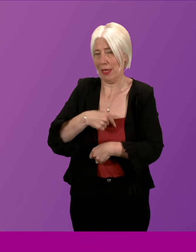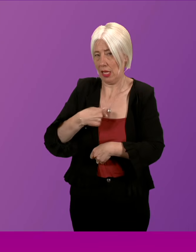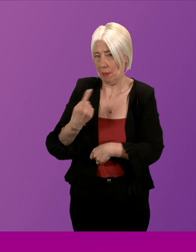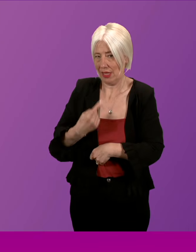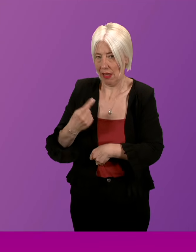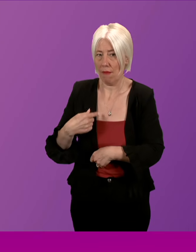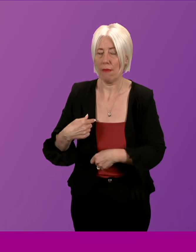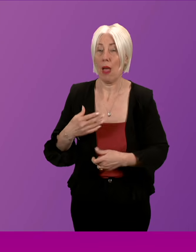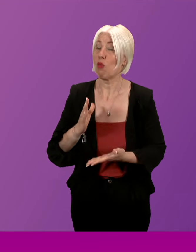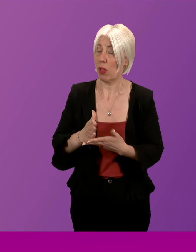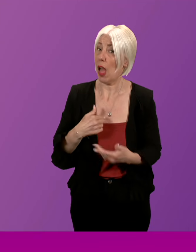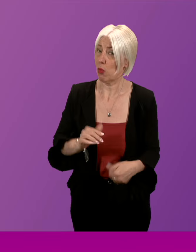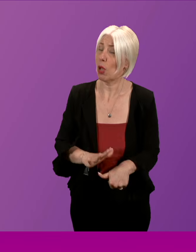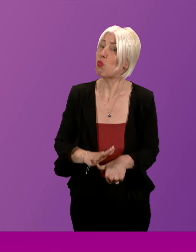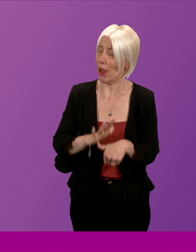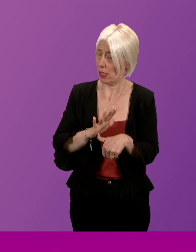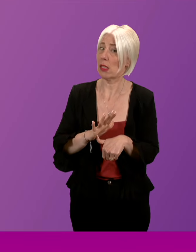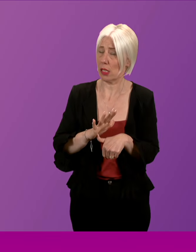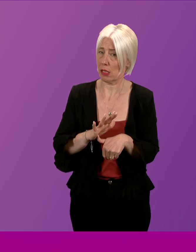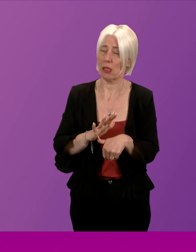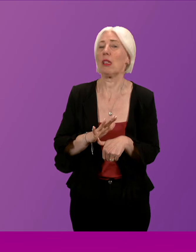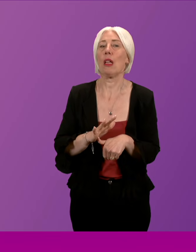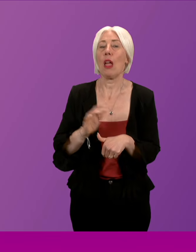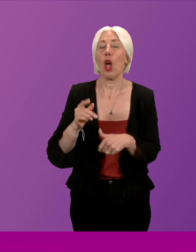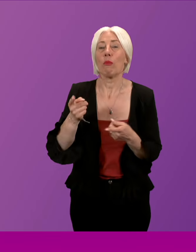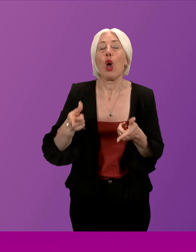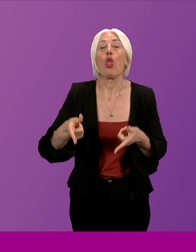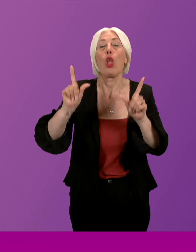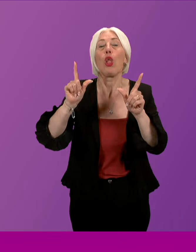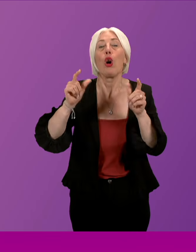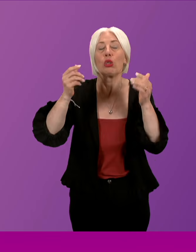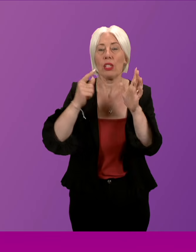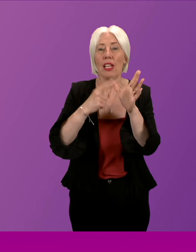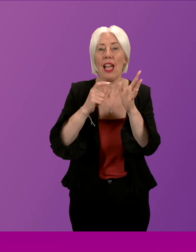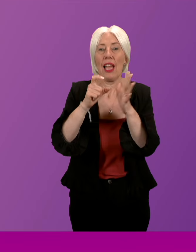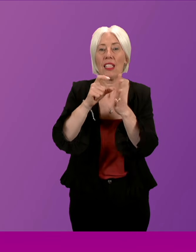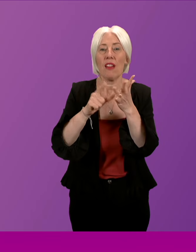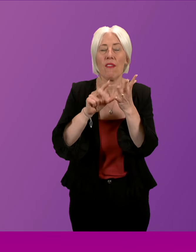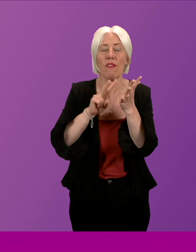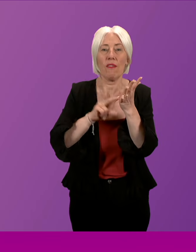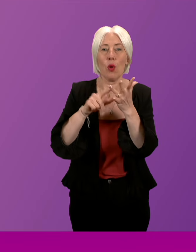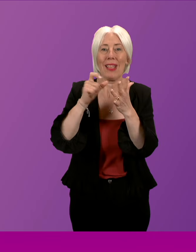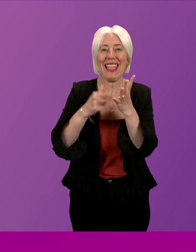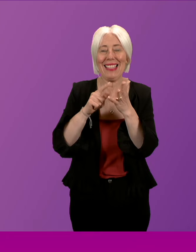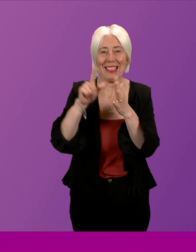impressed by the steps that the Lord Advocate, Dorothy Bain, took to strengthen protection,